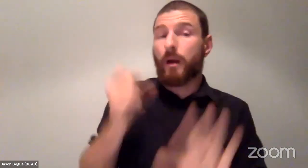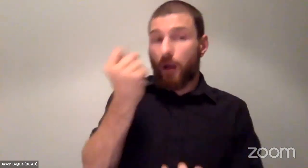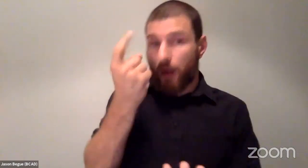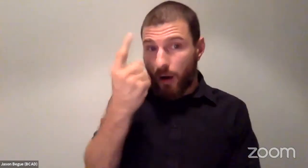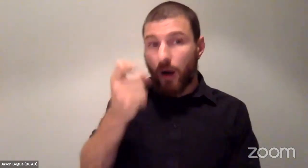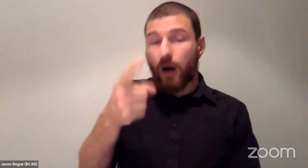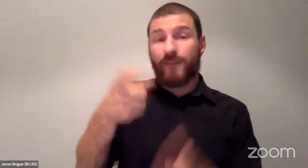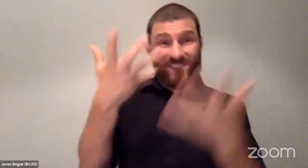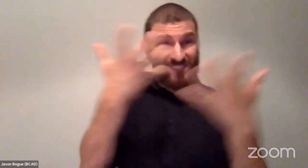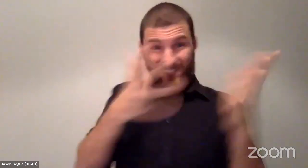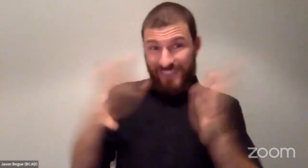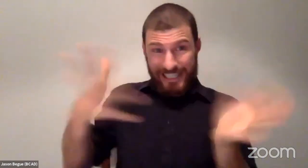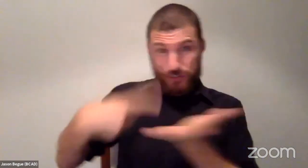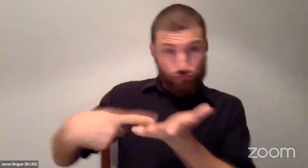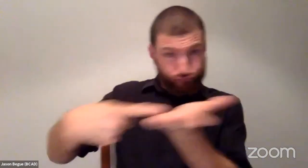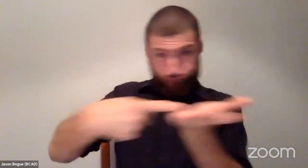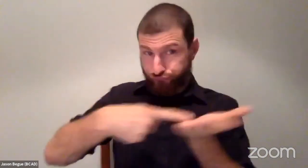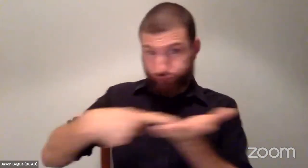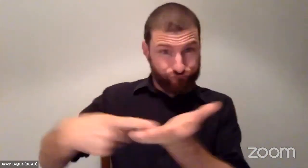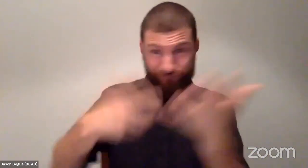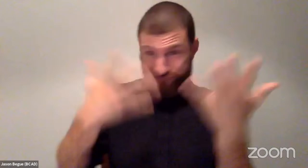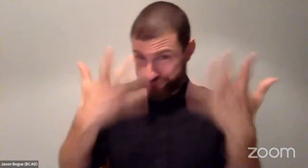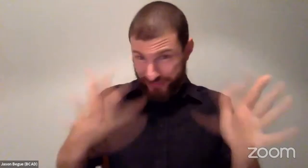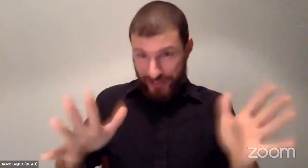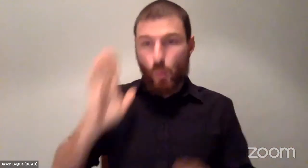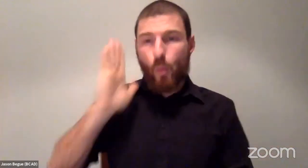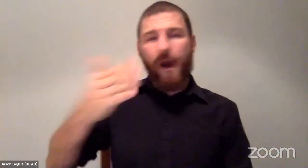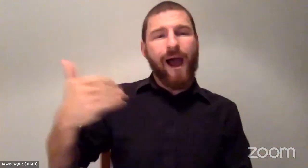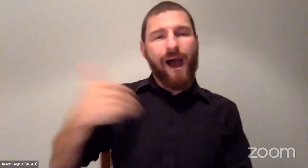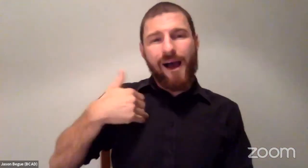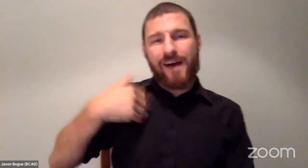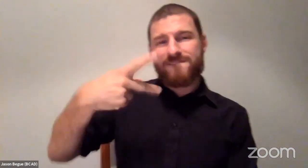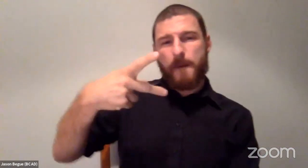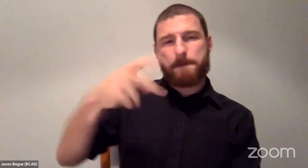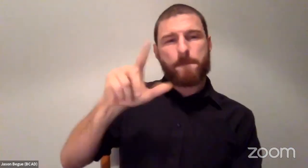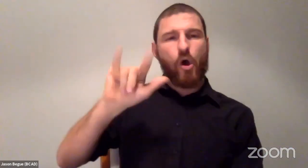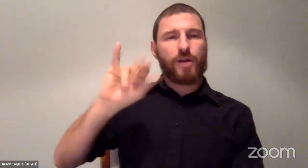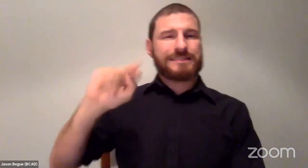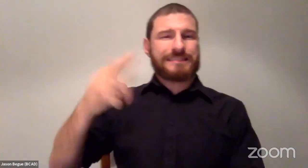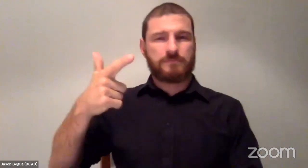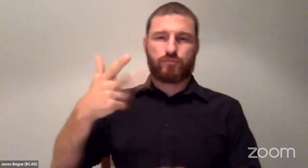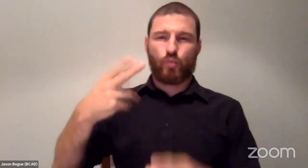this evening, however, at the conclusion of our panel discussion, we will have an opportunity